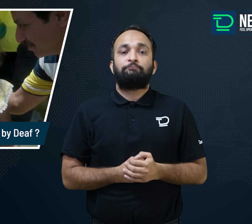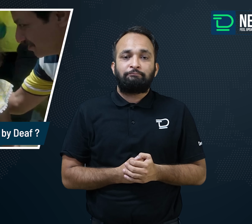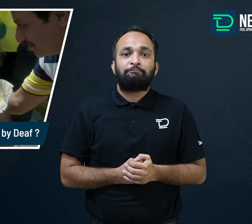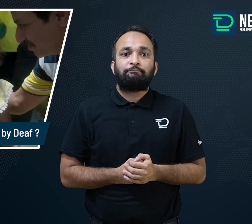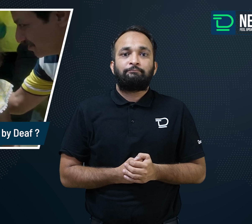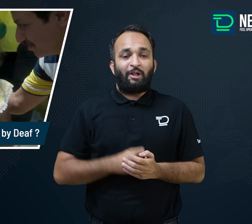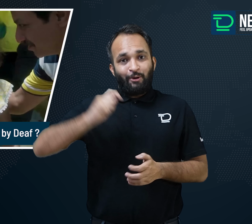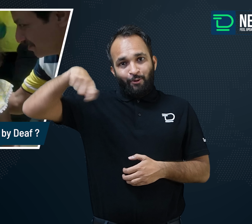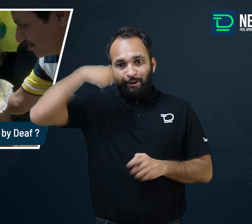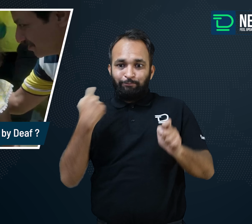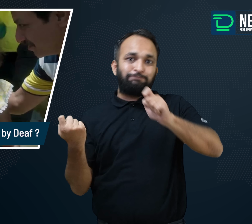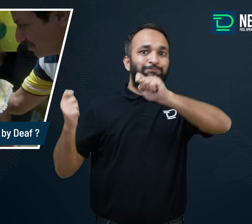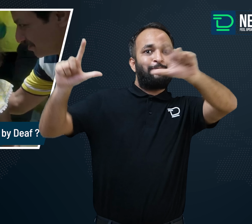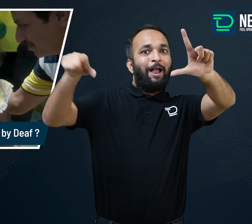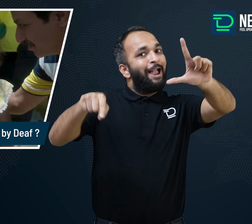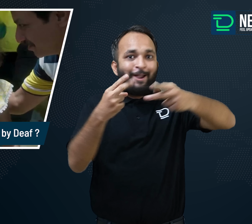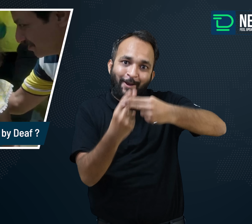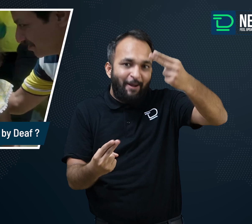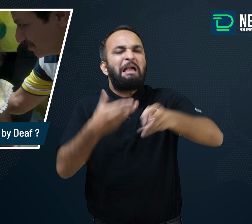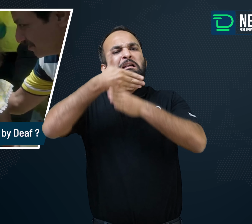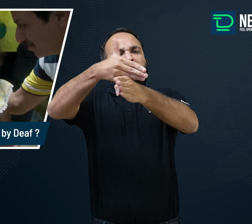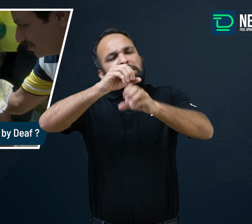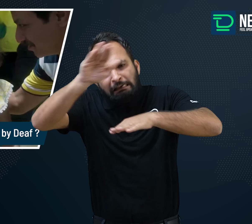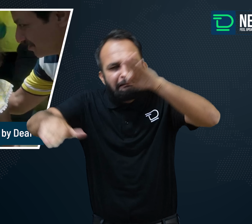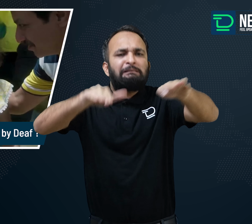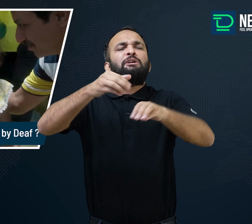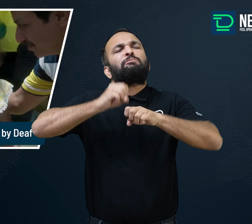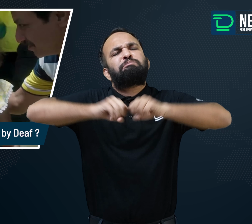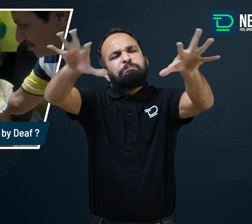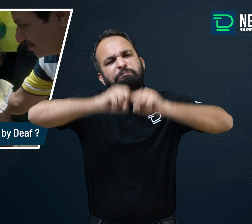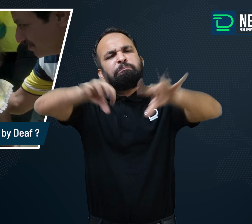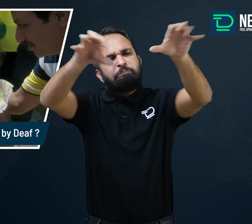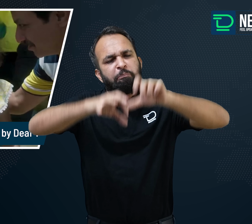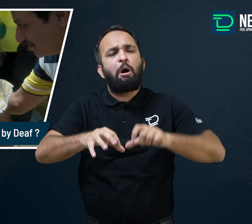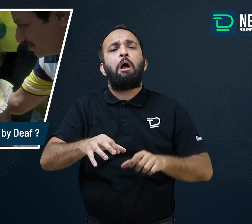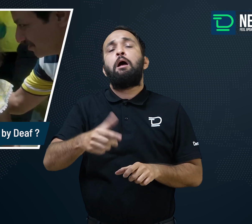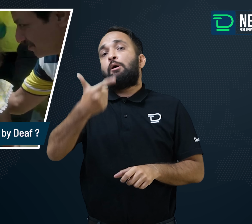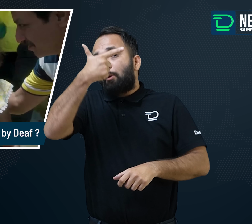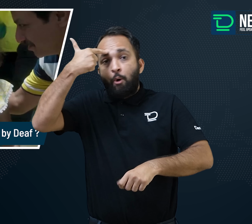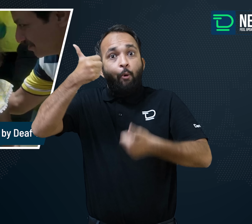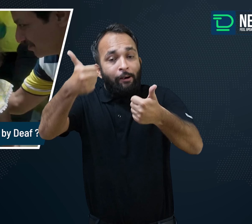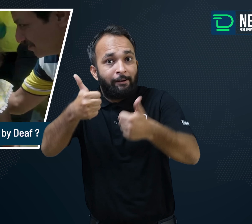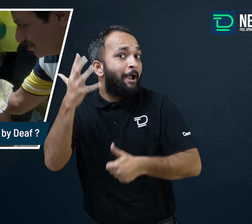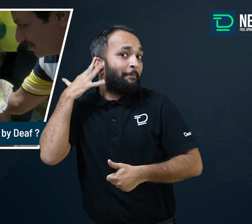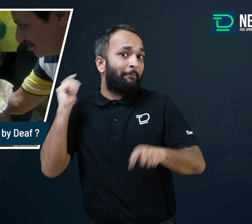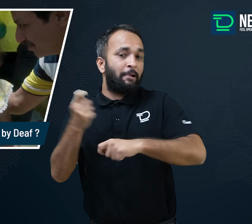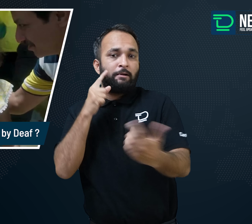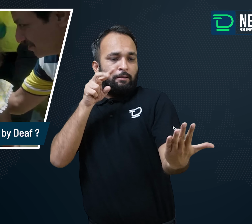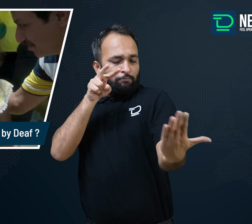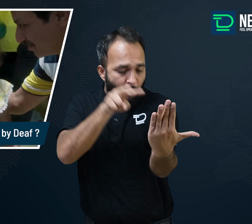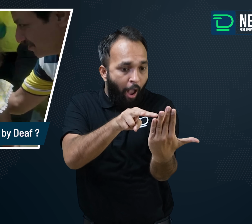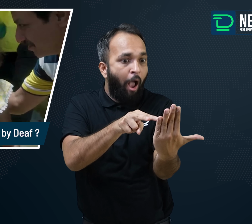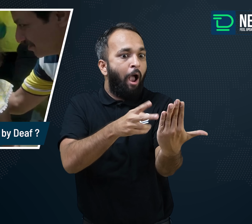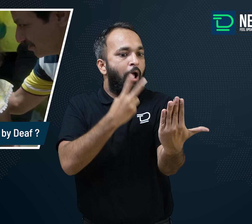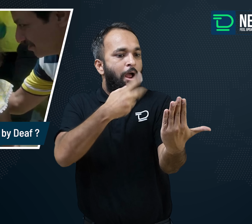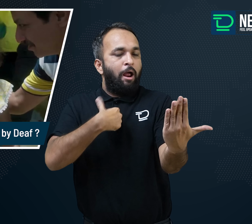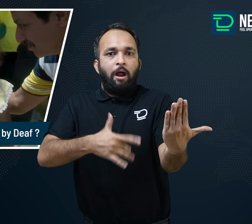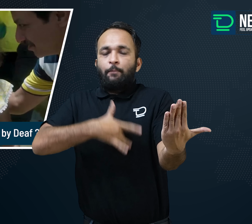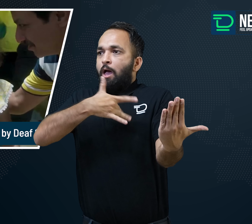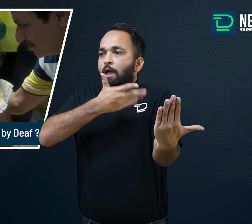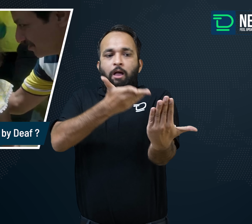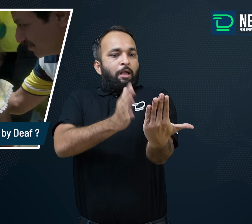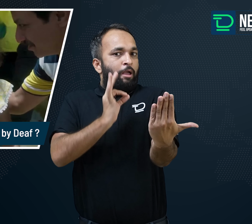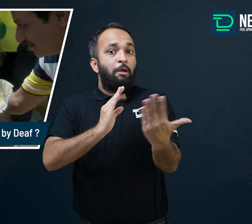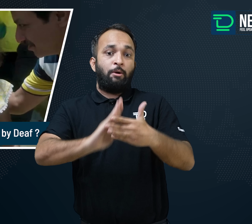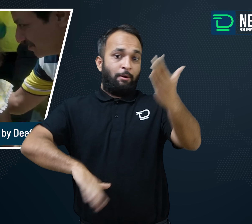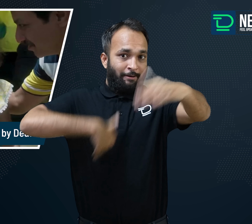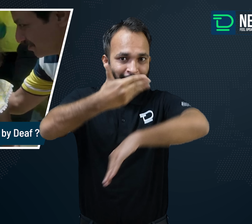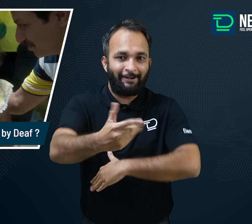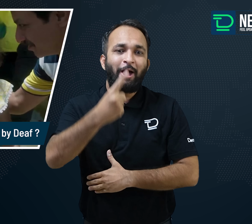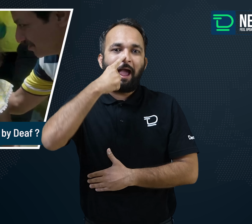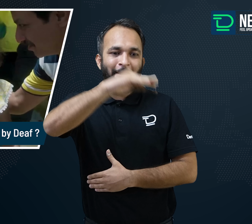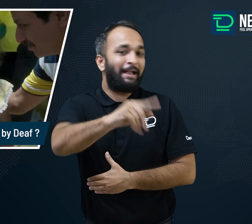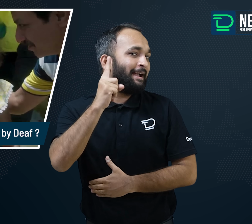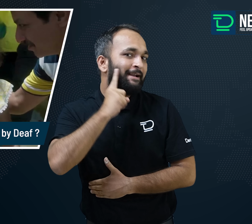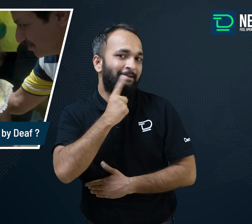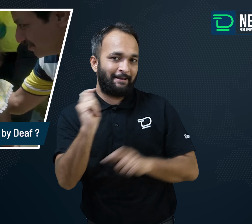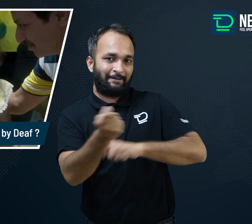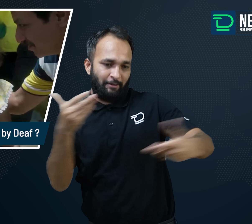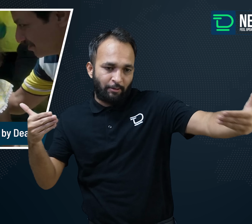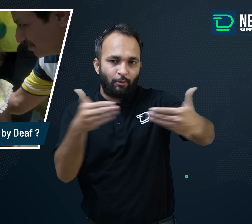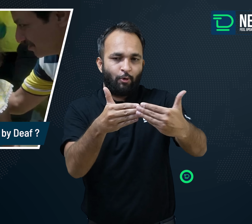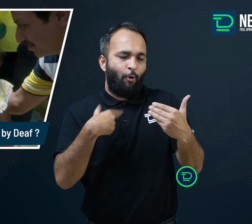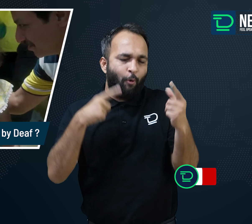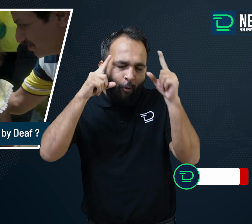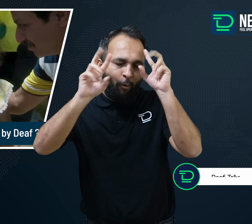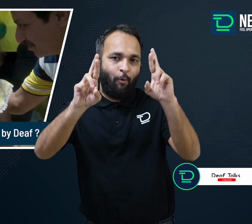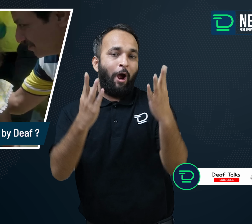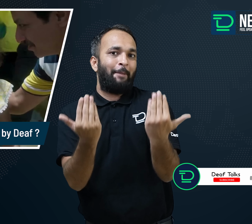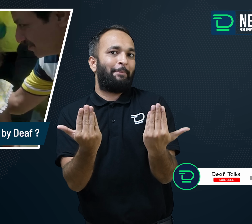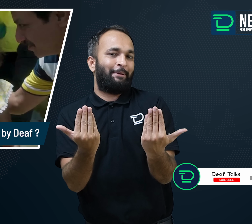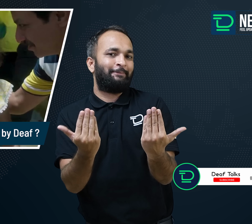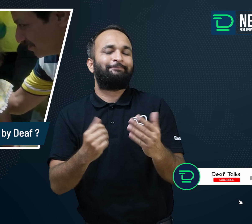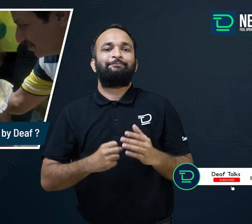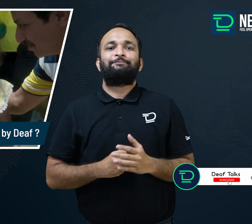share this video with everyone so that Dhoni will see and meet her. She will be very happy. God bless her.